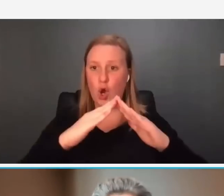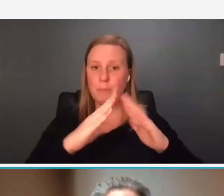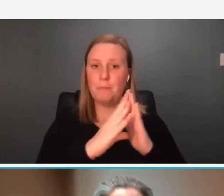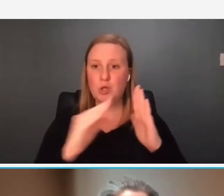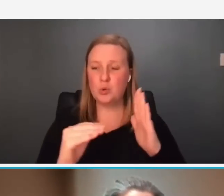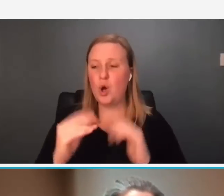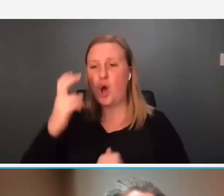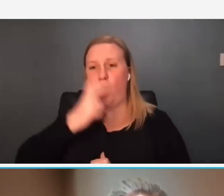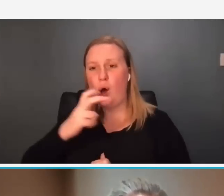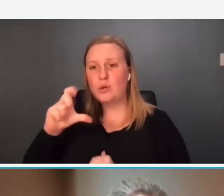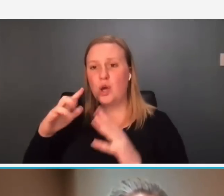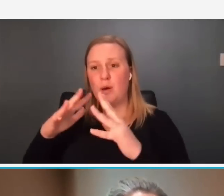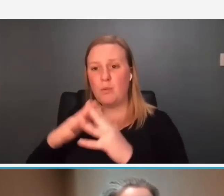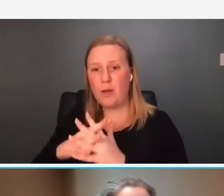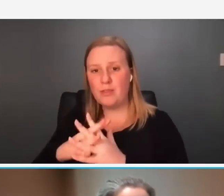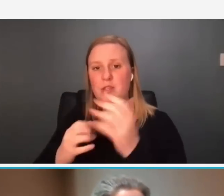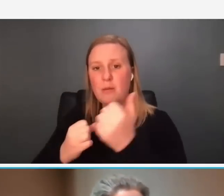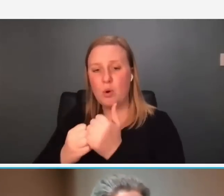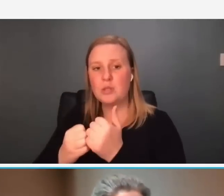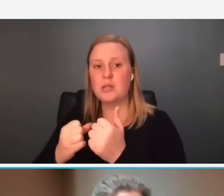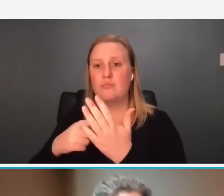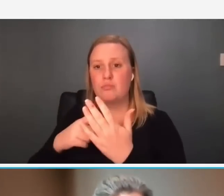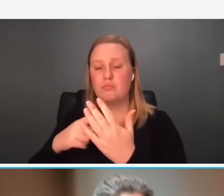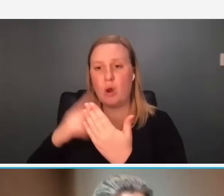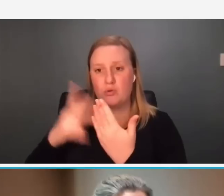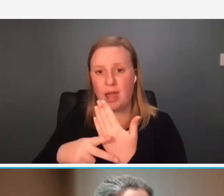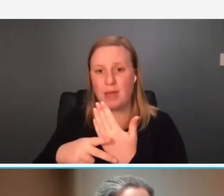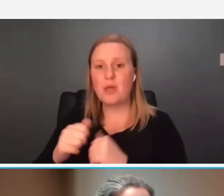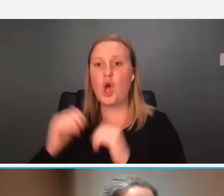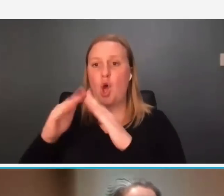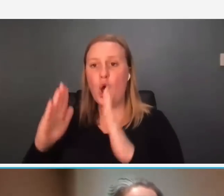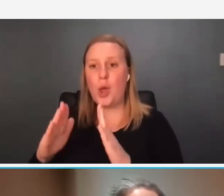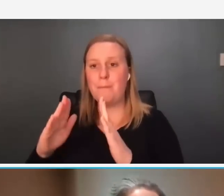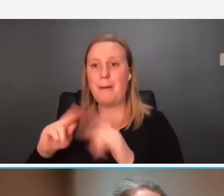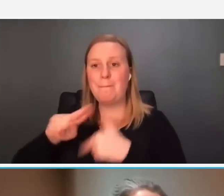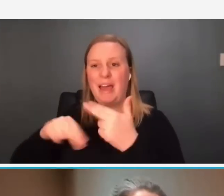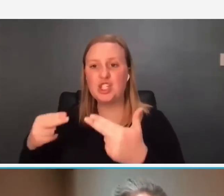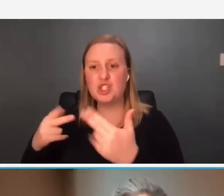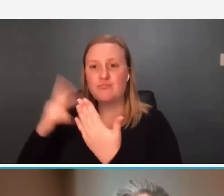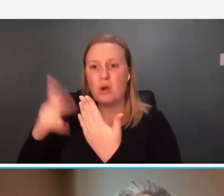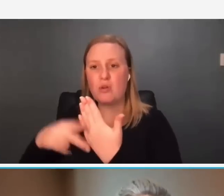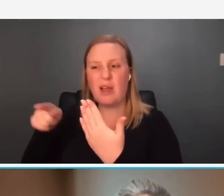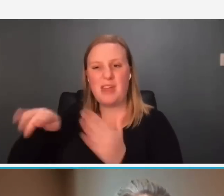Program and the Home Care Packages Program as well as short term restorative care. Before I go into some of the feedback that we've